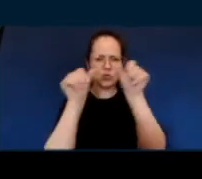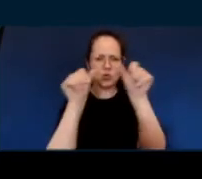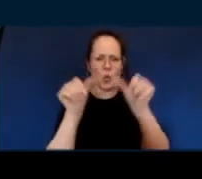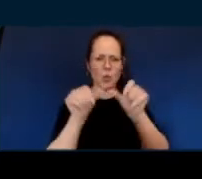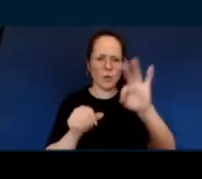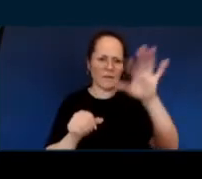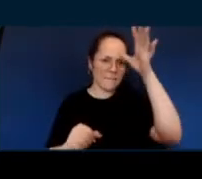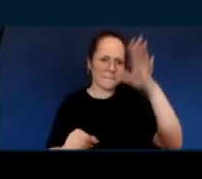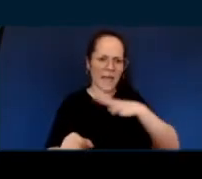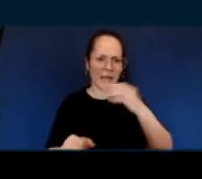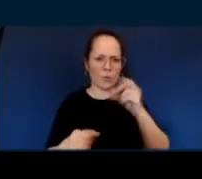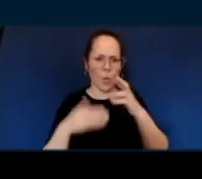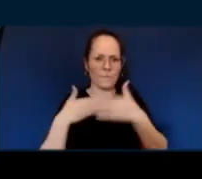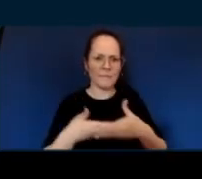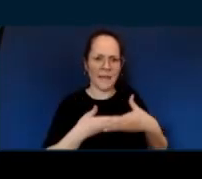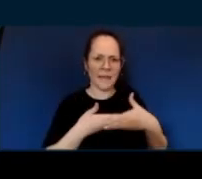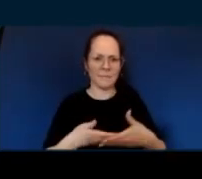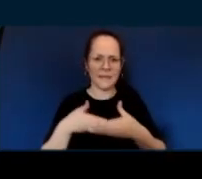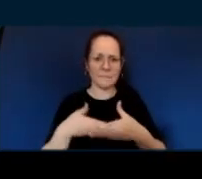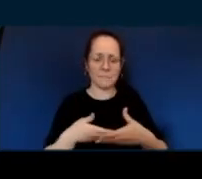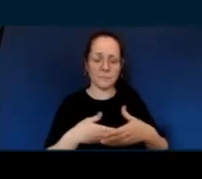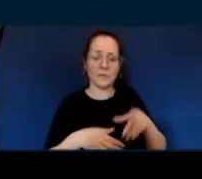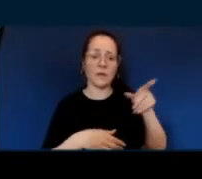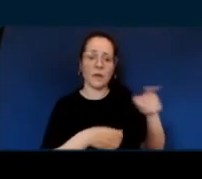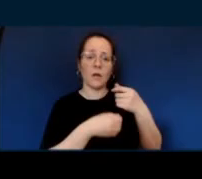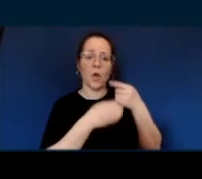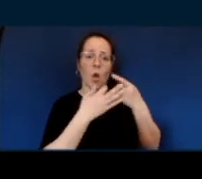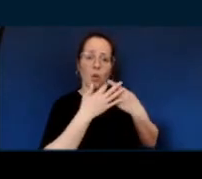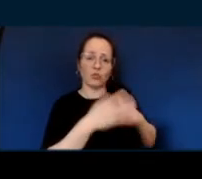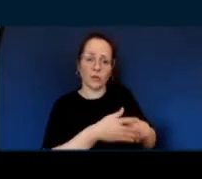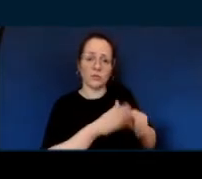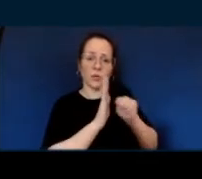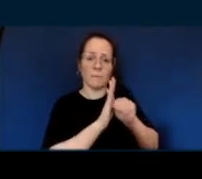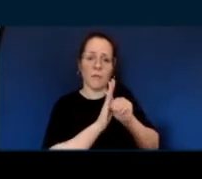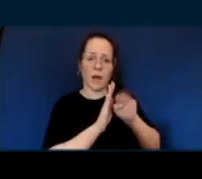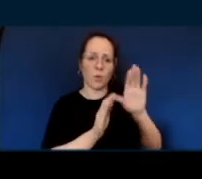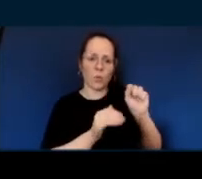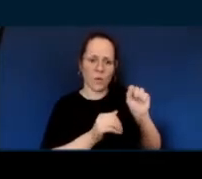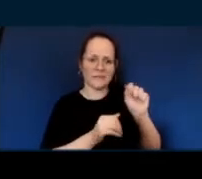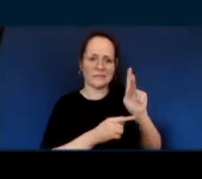THE ORIGATOR OF THE MODEL THOUGHT IT WOULD BE KISSABLE AS